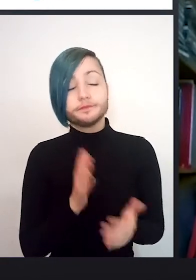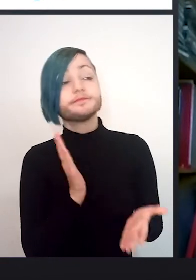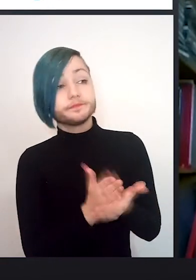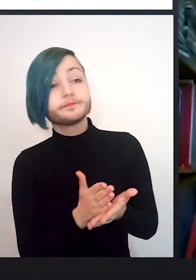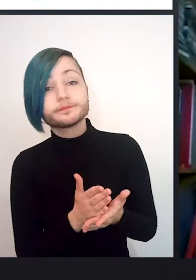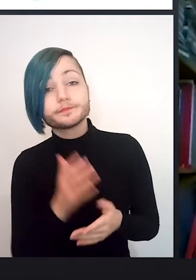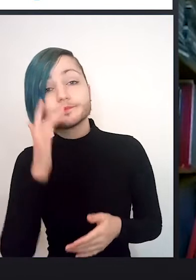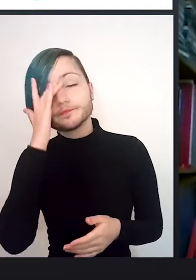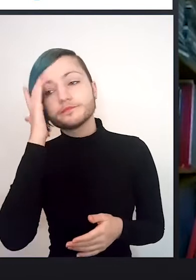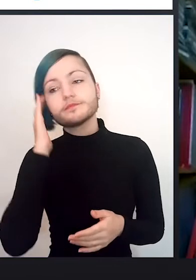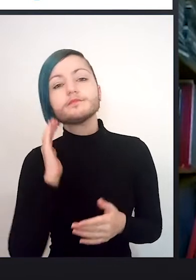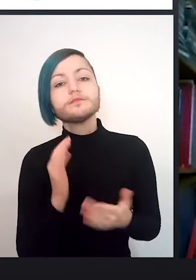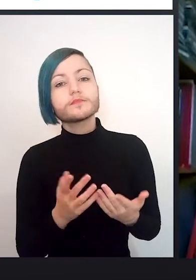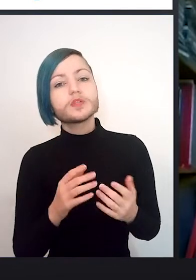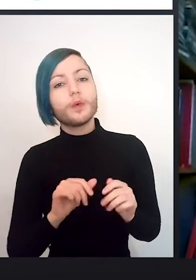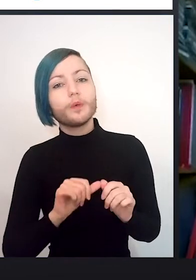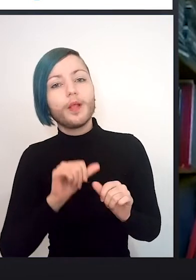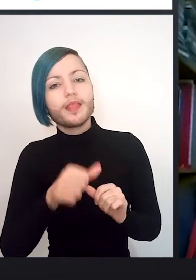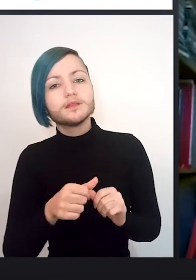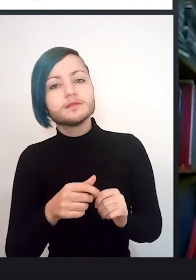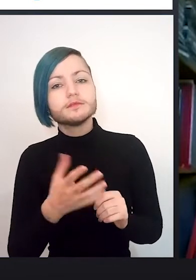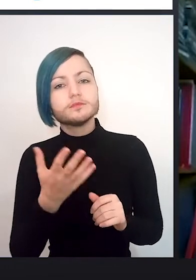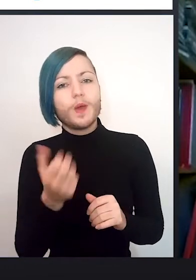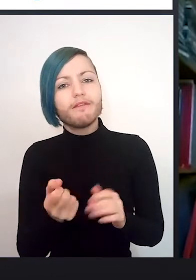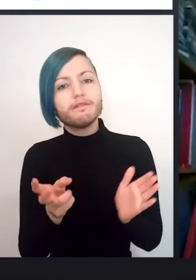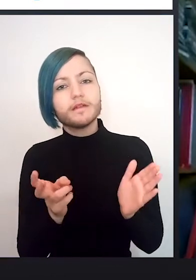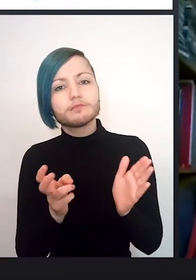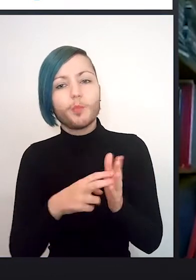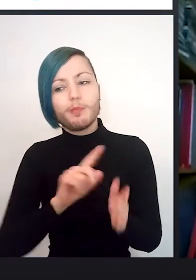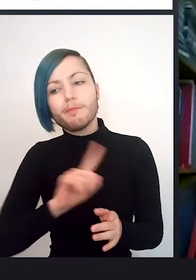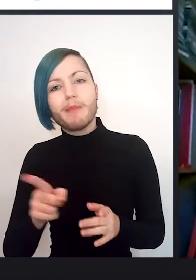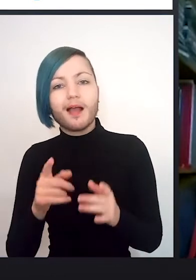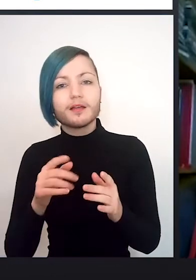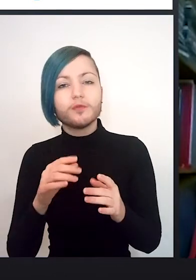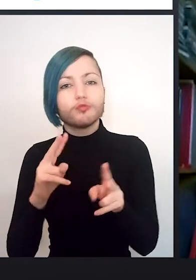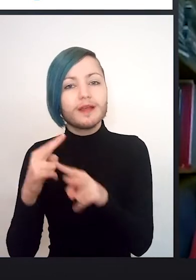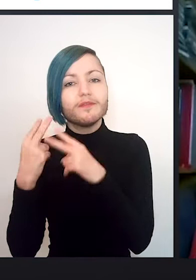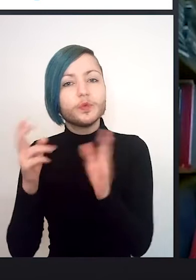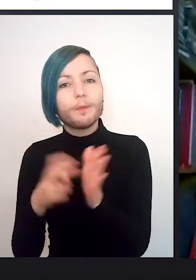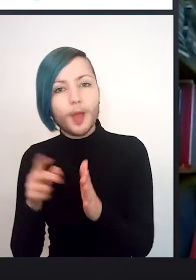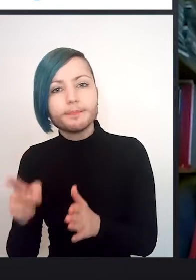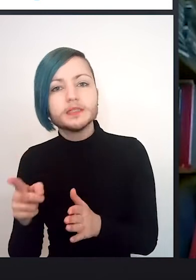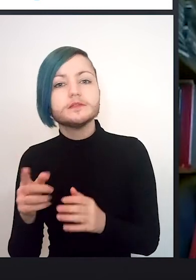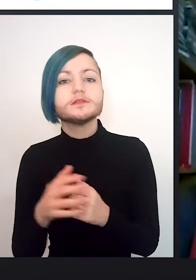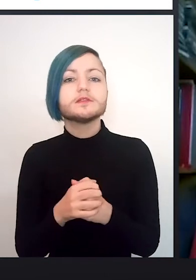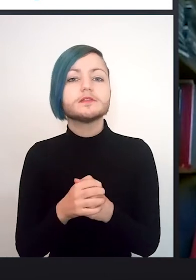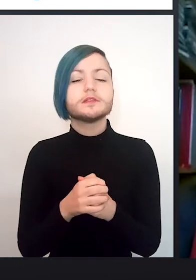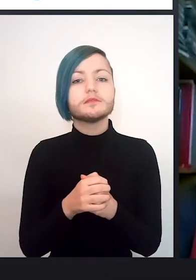Absolutely. And then you would have had the trip back then. There was a planned trip for you to go back to see Mr Bellringer sometime later.